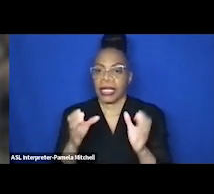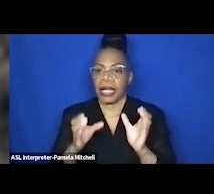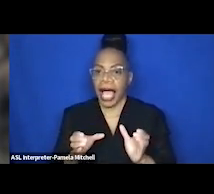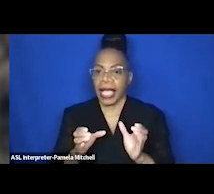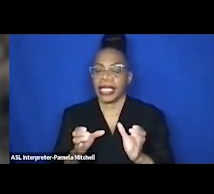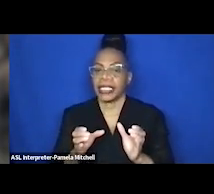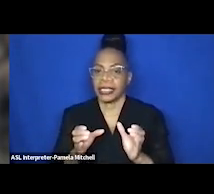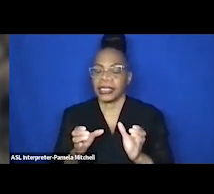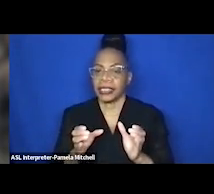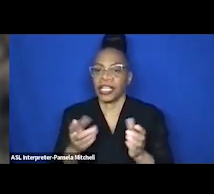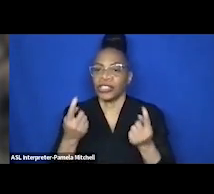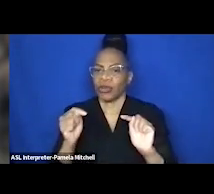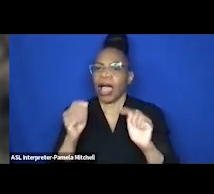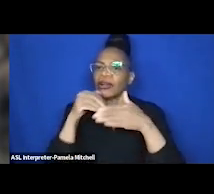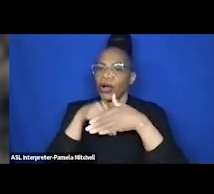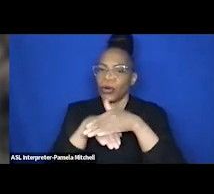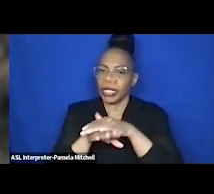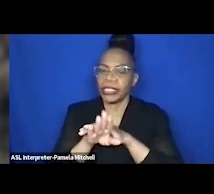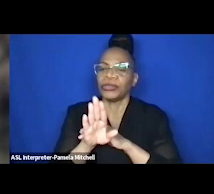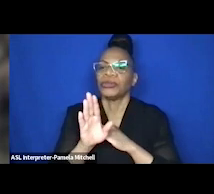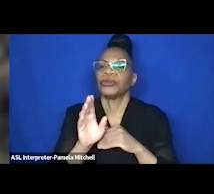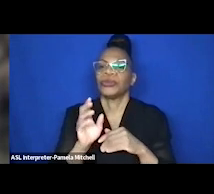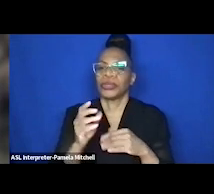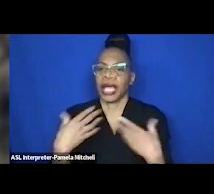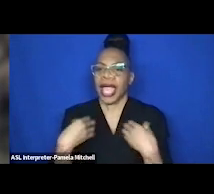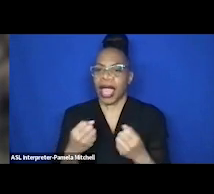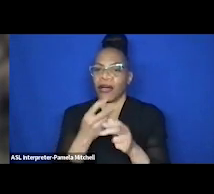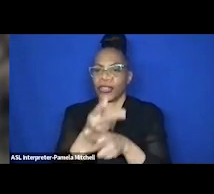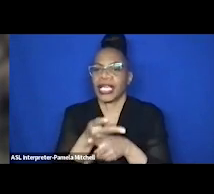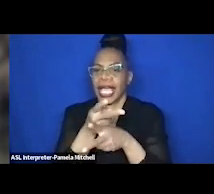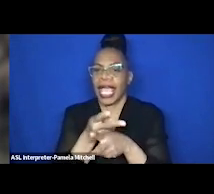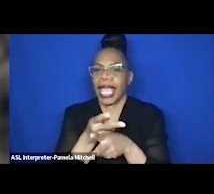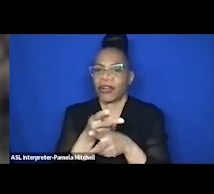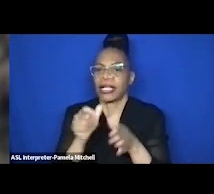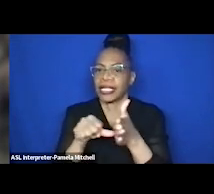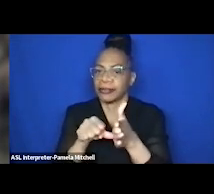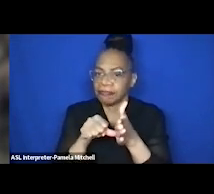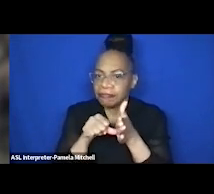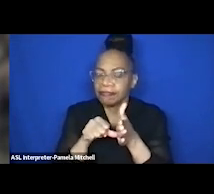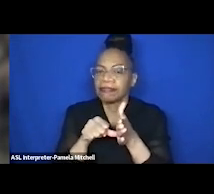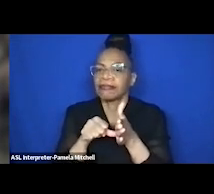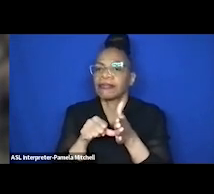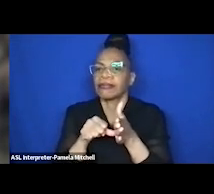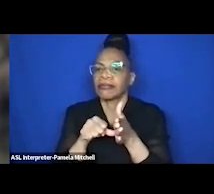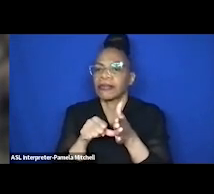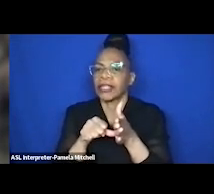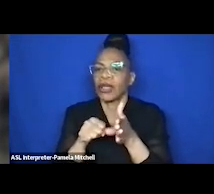of those underlying health concerns that were just gone under the radar for years.